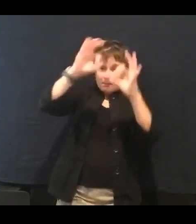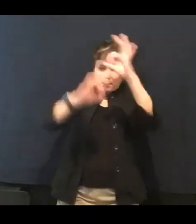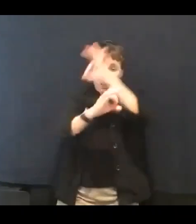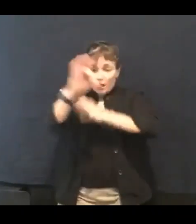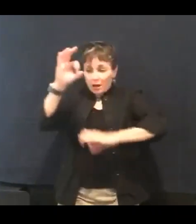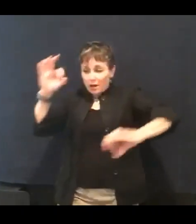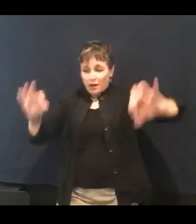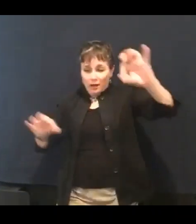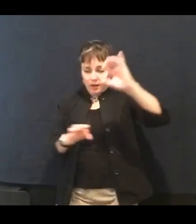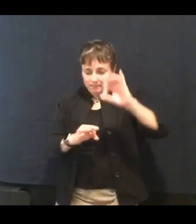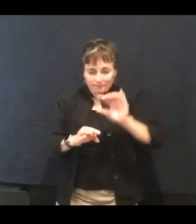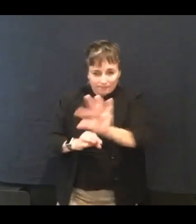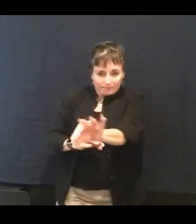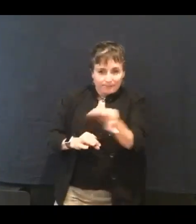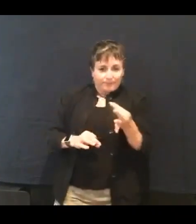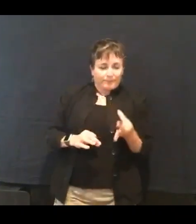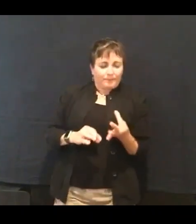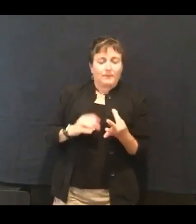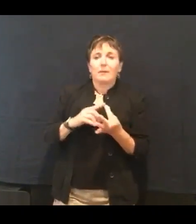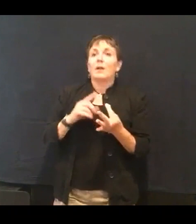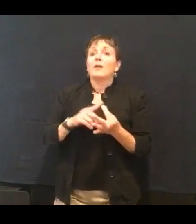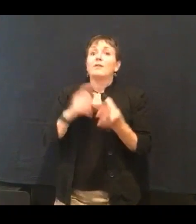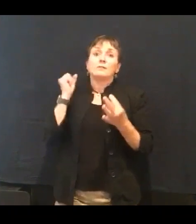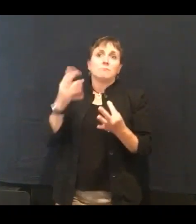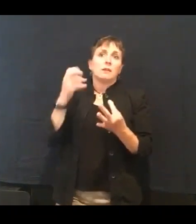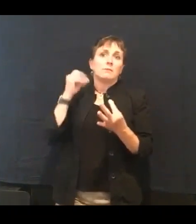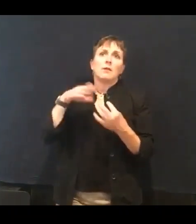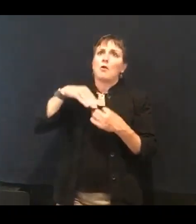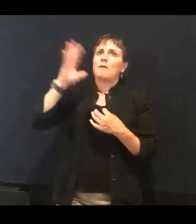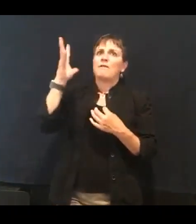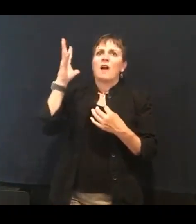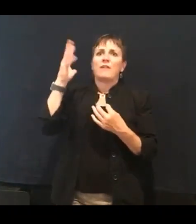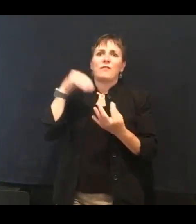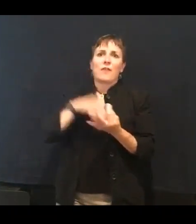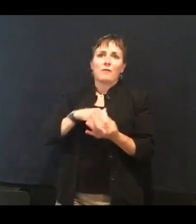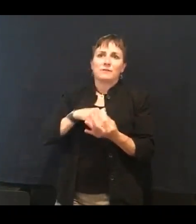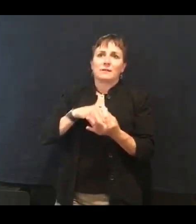via a high throughput screening of over 5,000 molecules, we identified